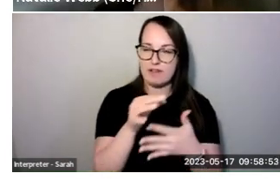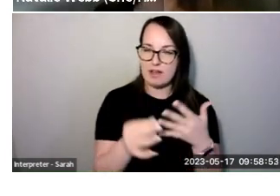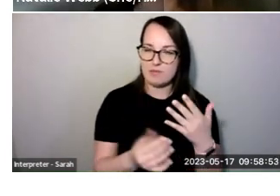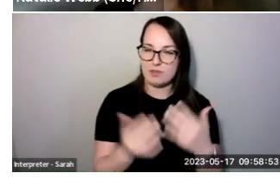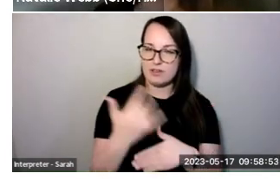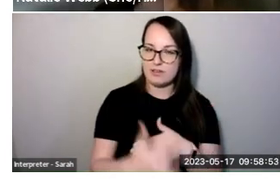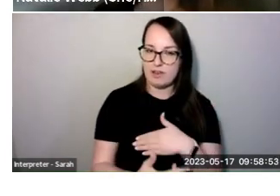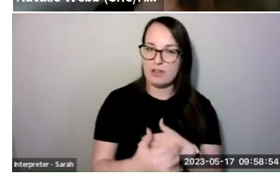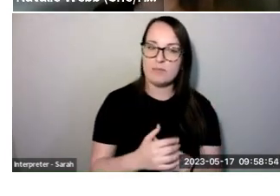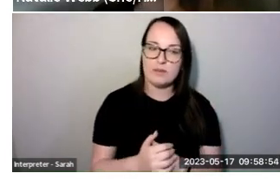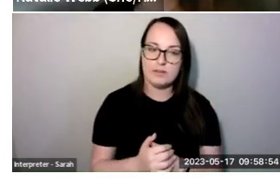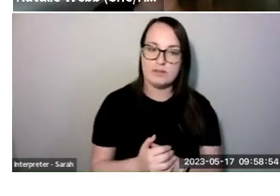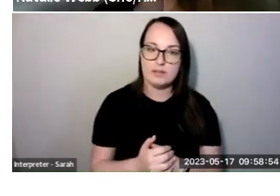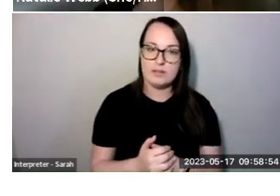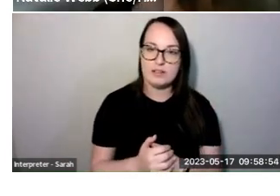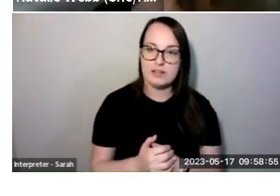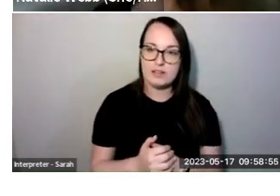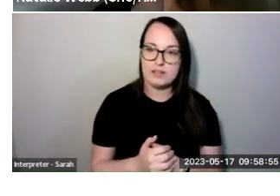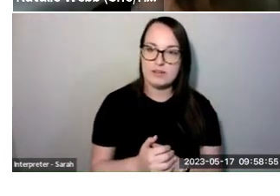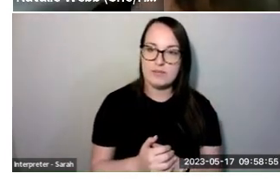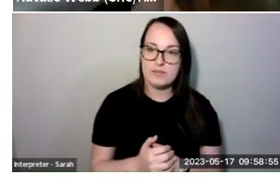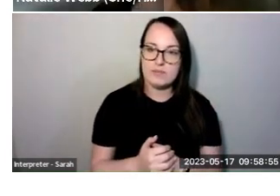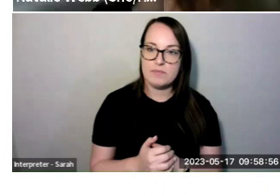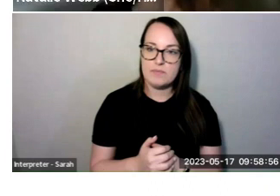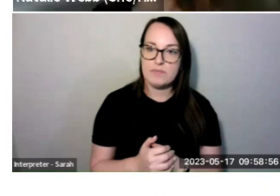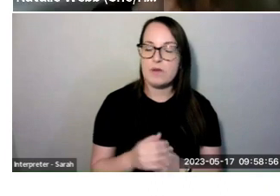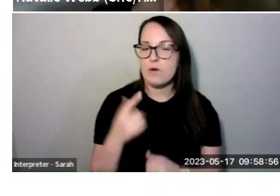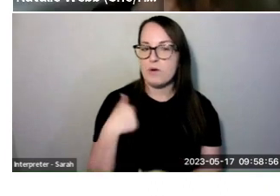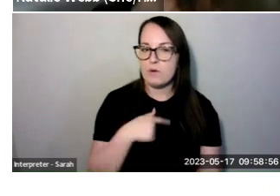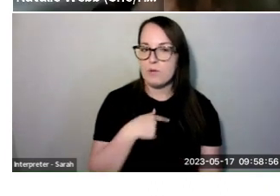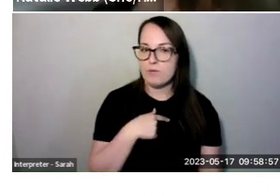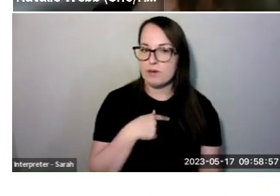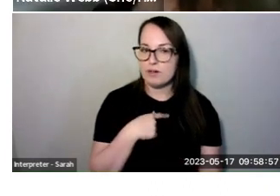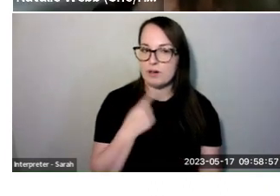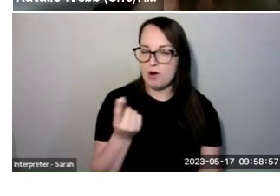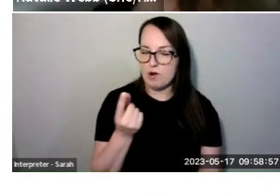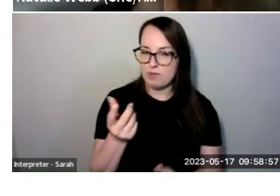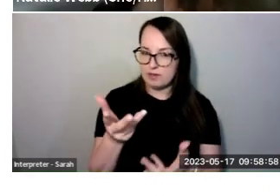sponsor, we have options available.